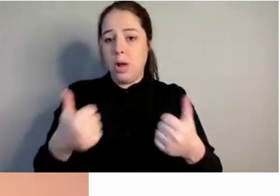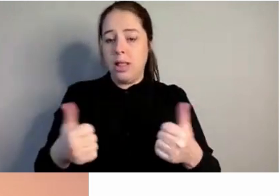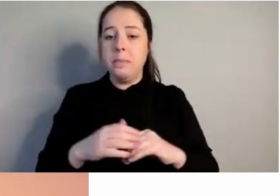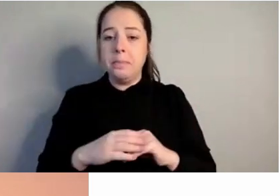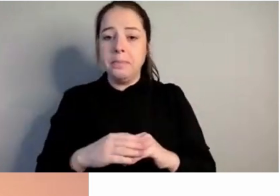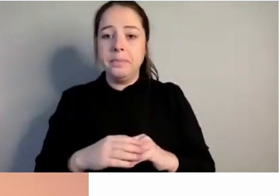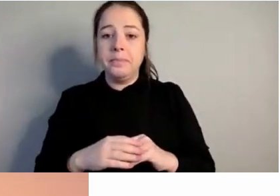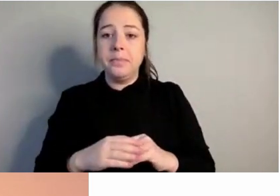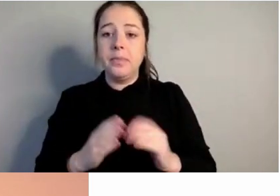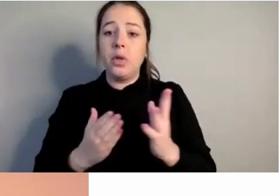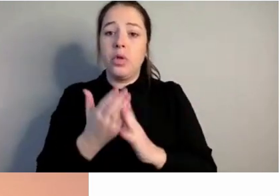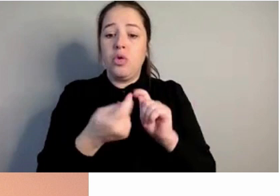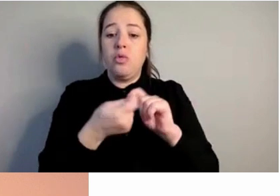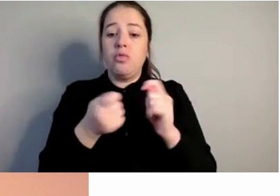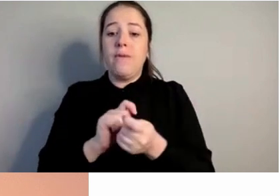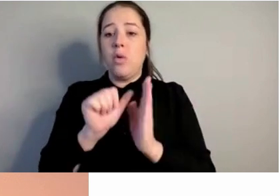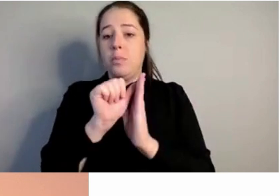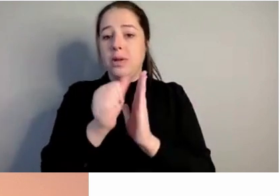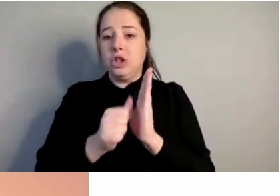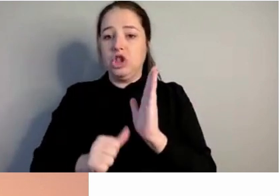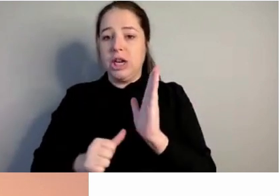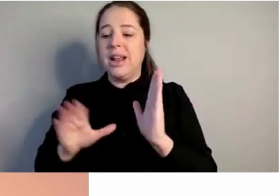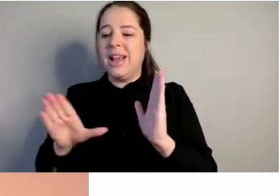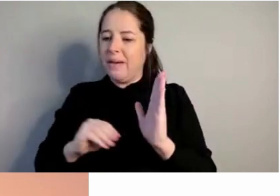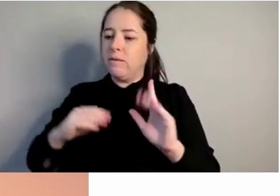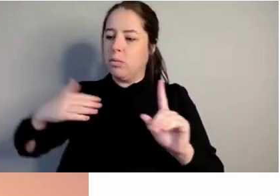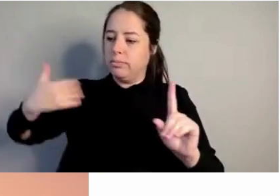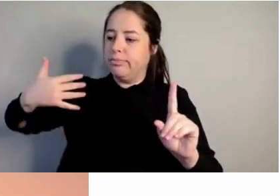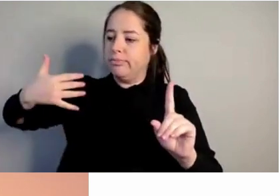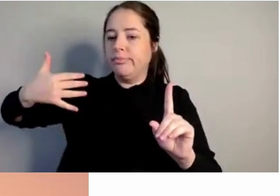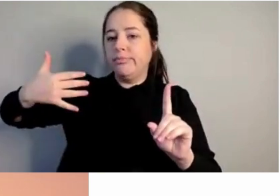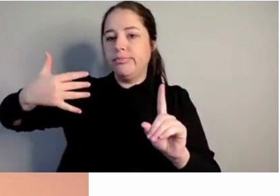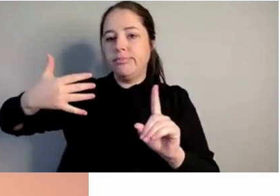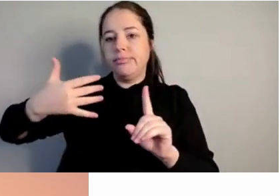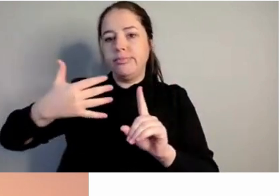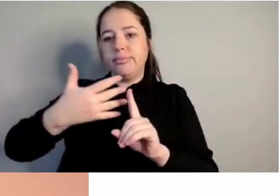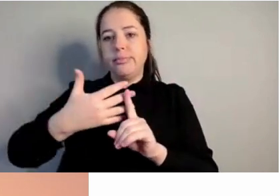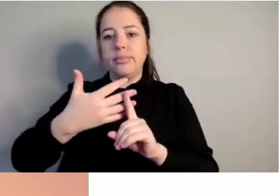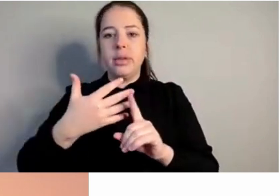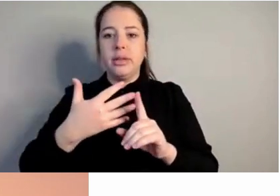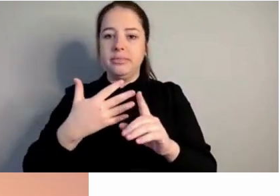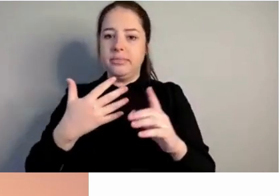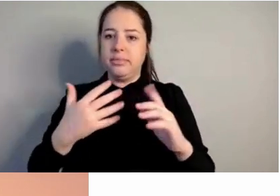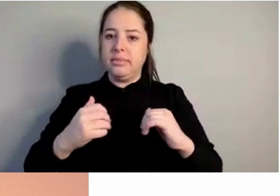Through this reform agenda, which is a continuation of a long-running institutional reform for the APS,